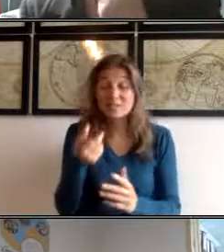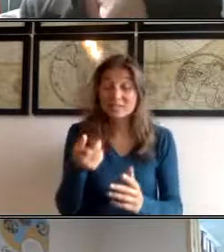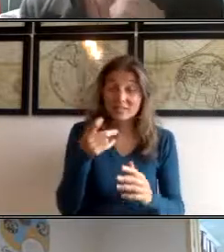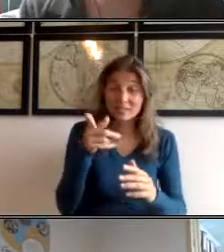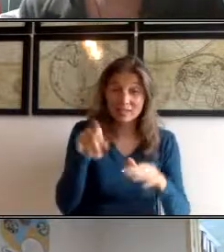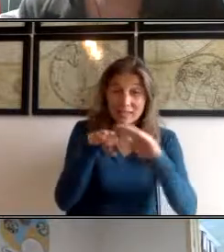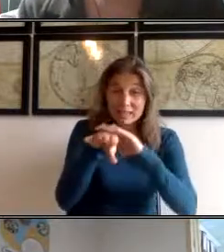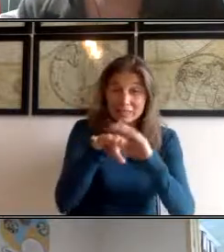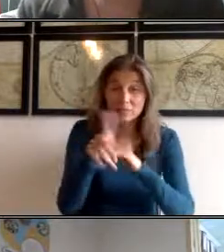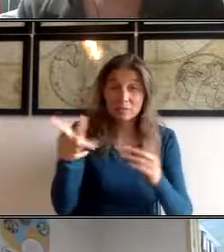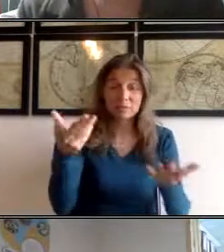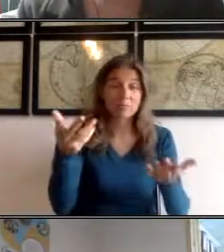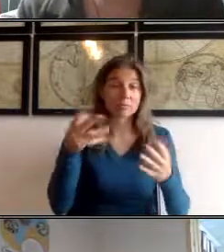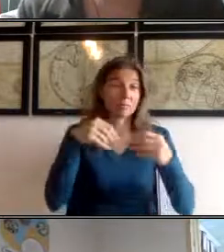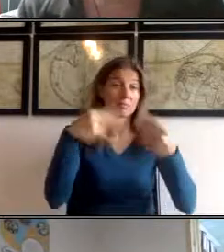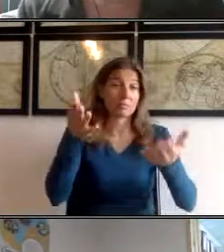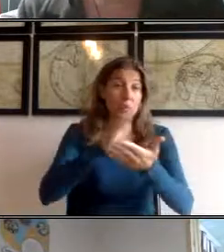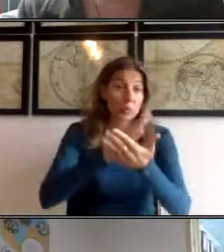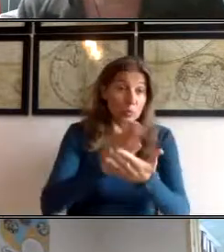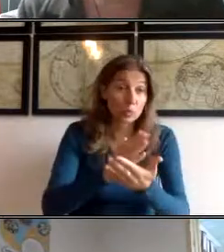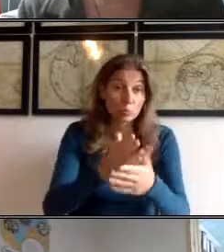Yes, Charlotte got it quite to the point.